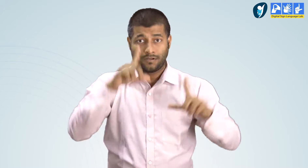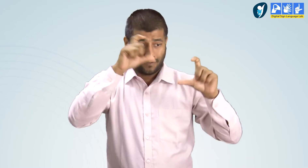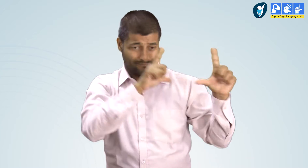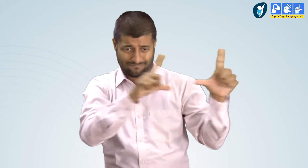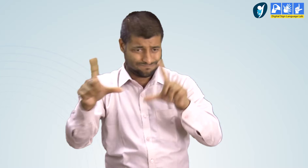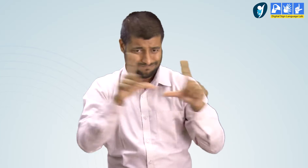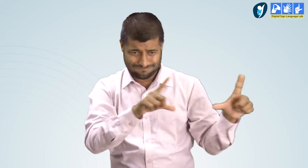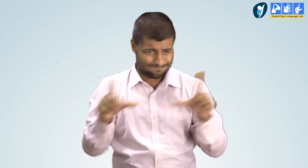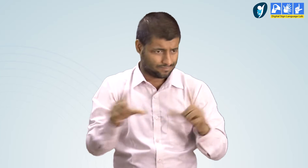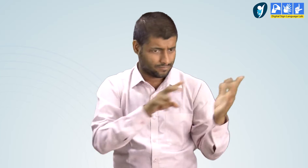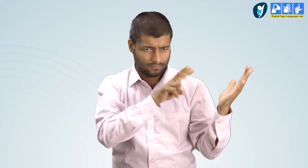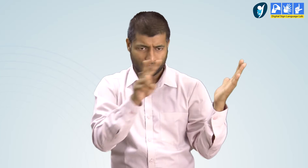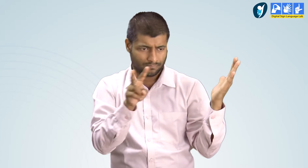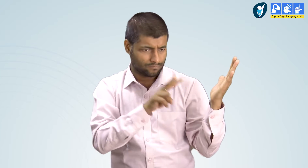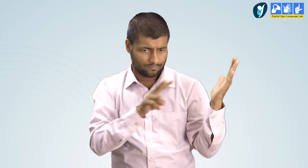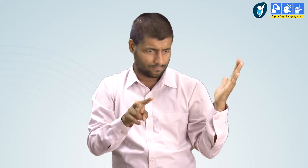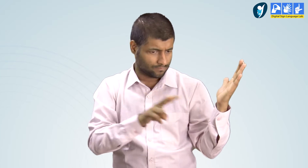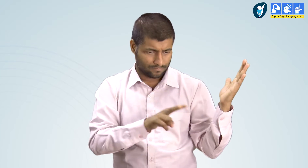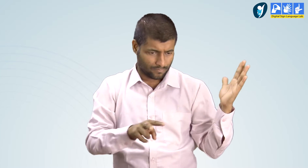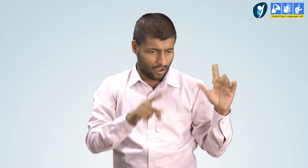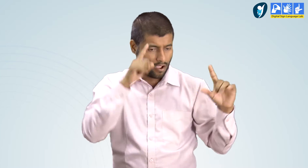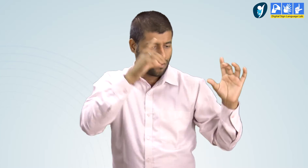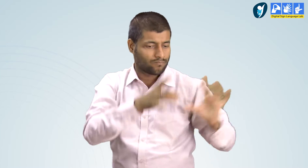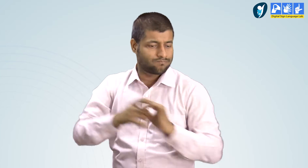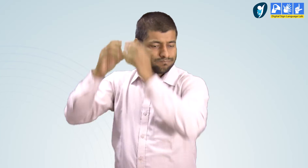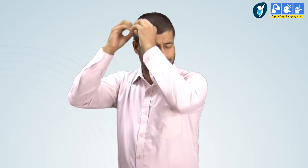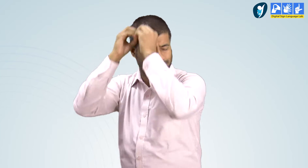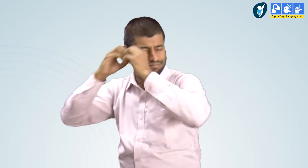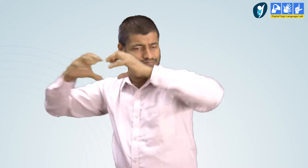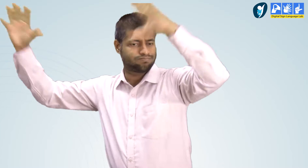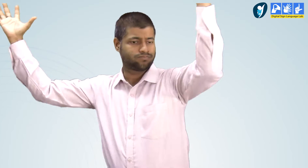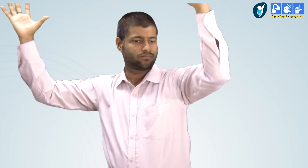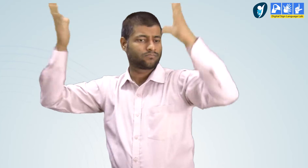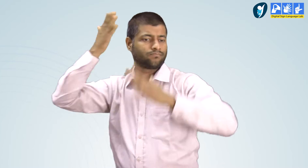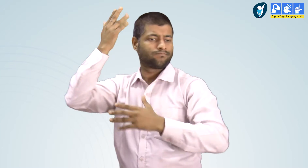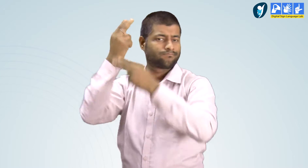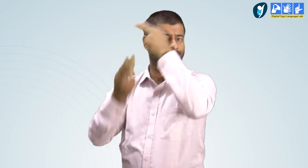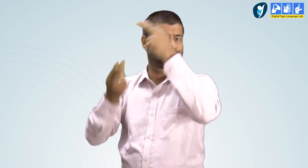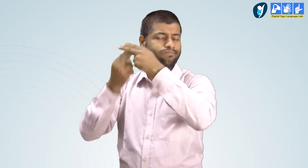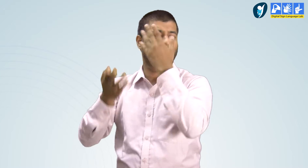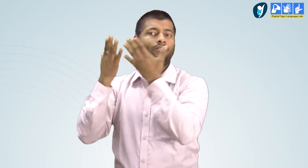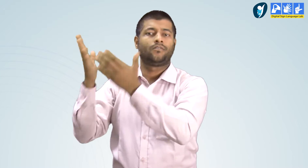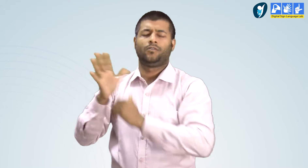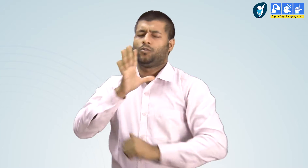Some children use pictures to help figure out the words definition.